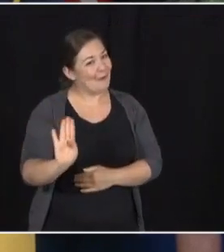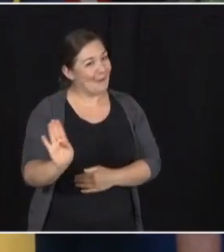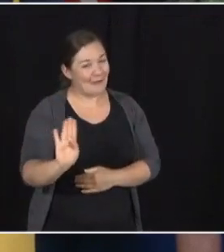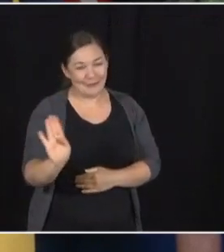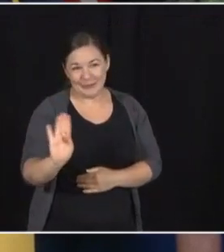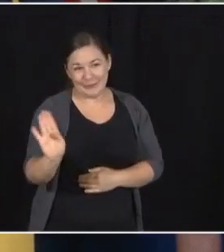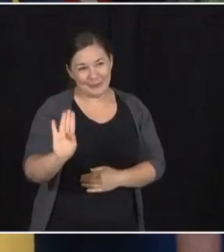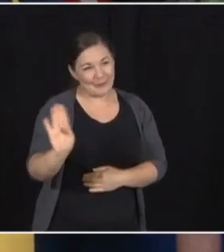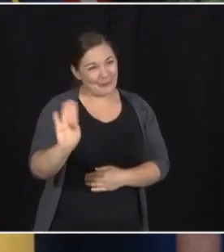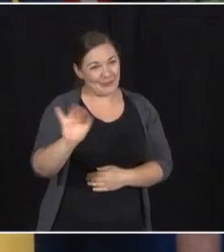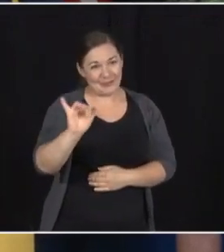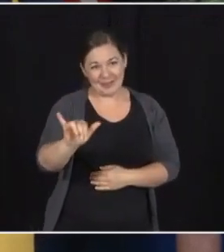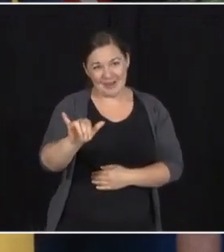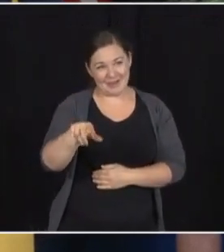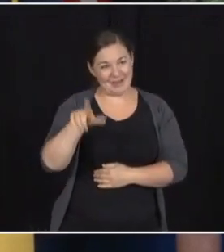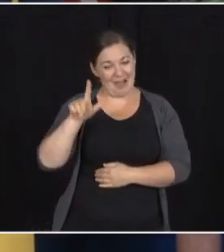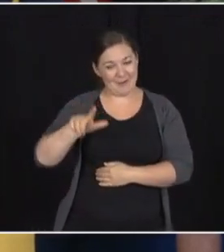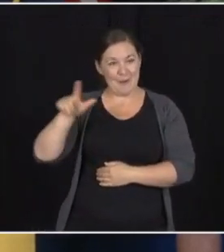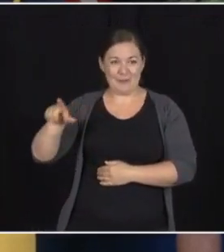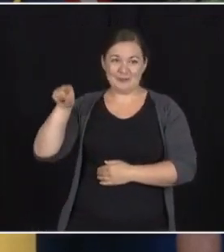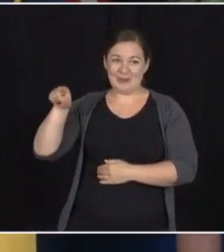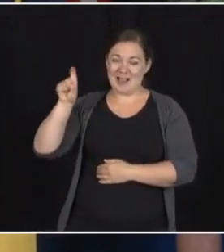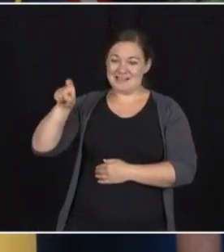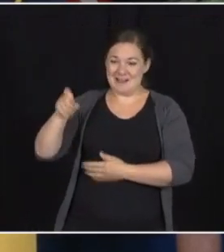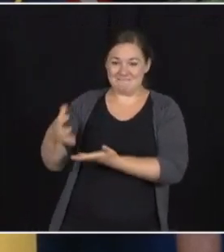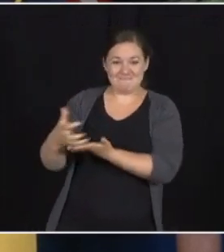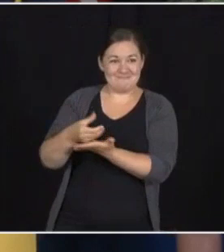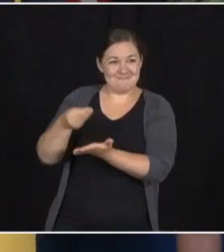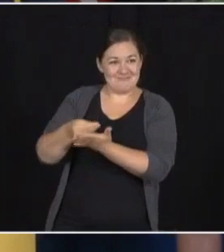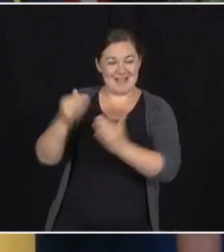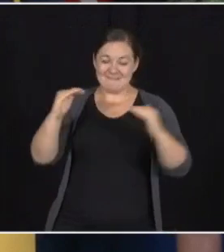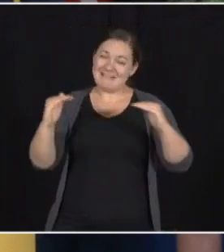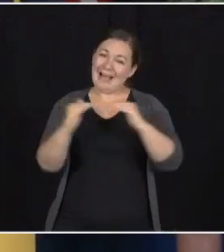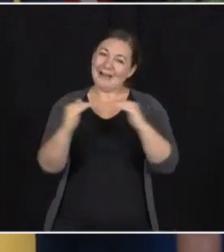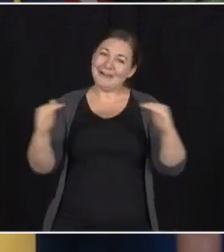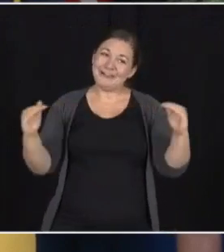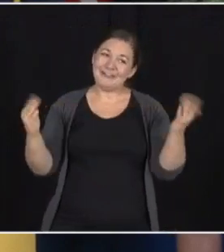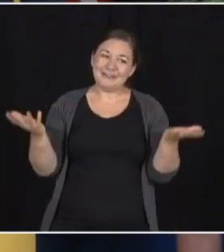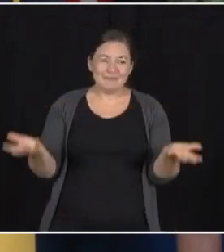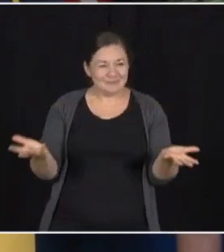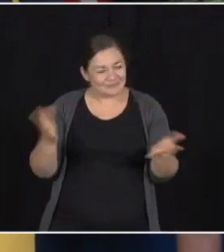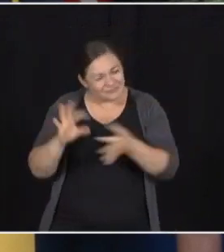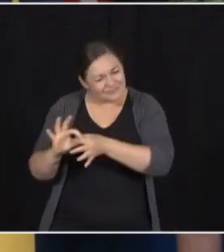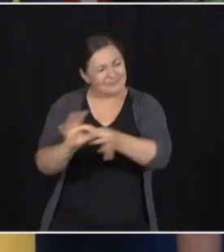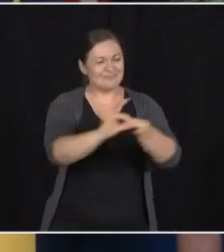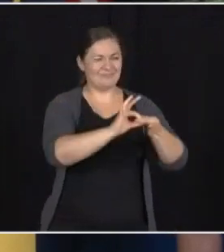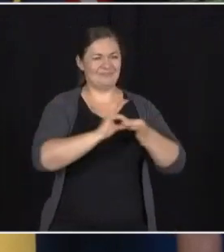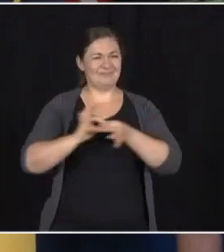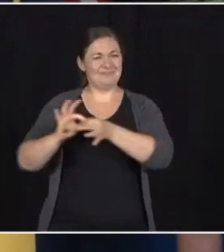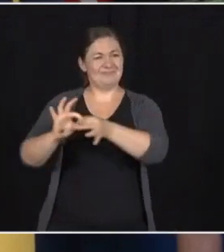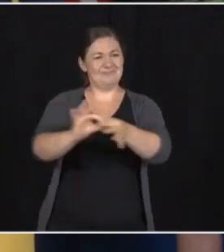you're working and you're trying to shaft your landlord that's an individual, it's not fair. We are fair here in Ontario and everyone has